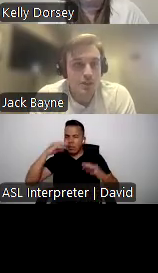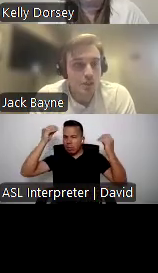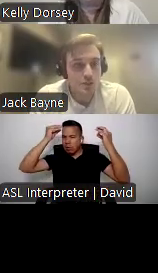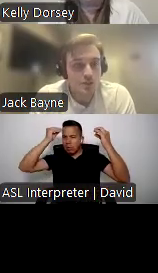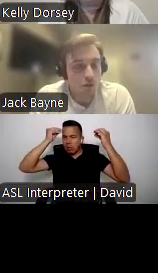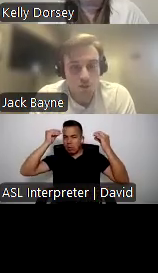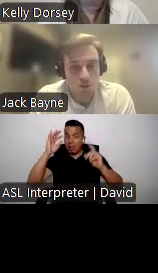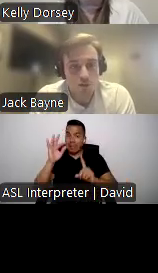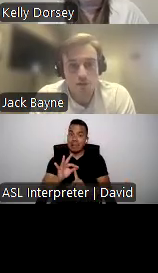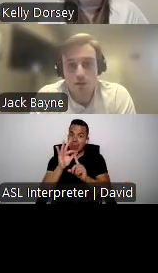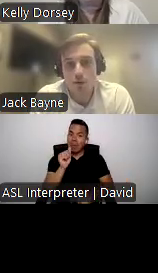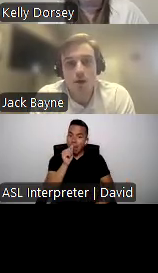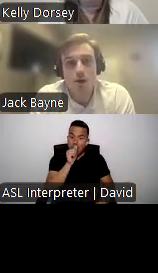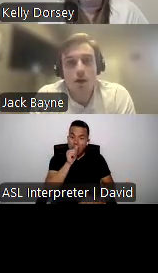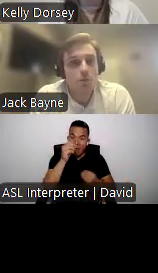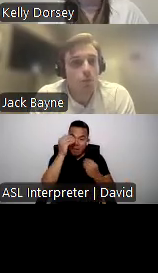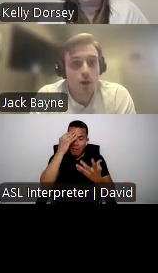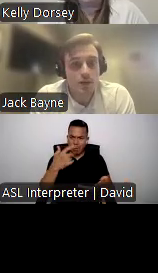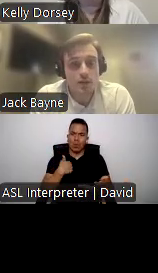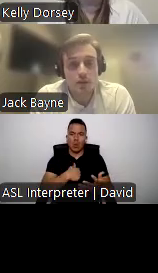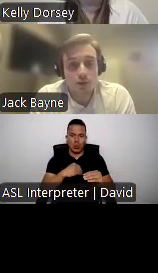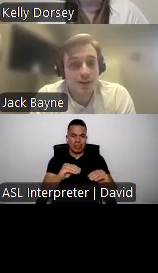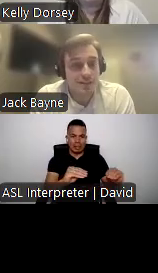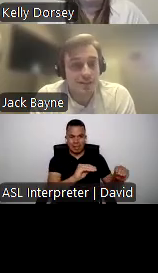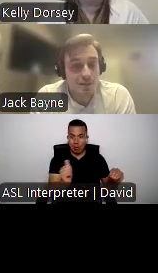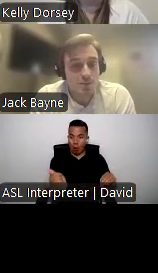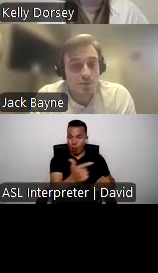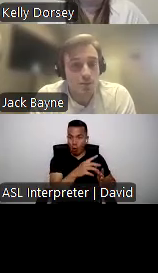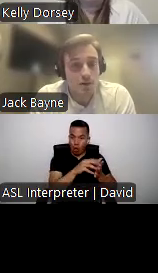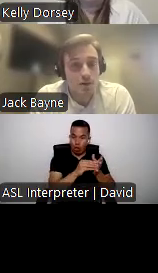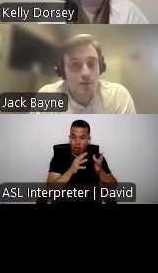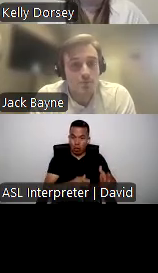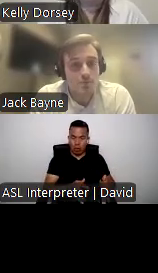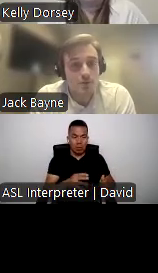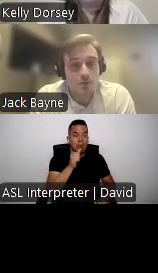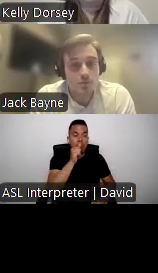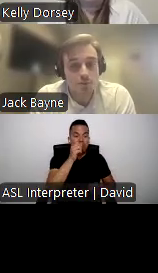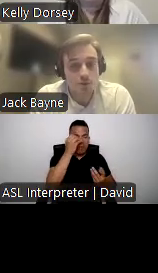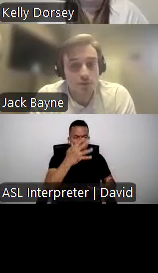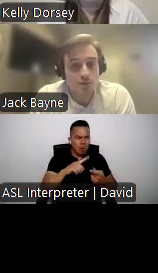making sure that all of our learners know when and when not it's acceptable to put personal